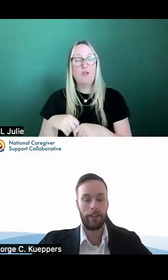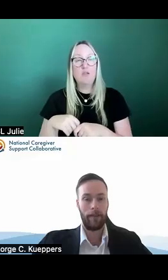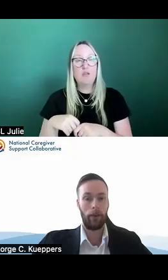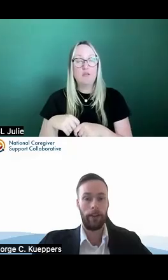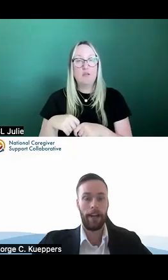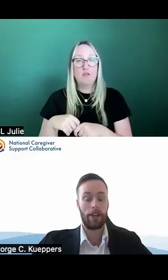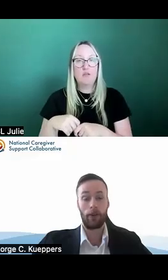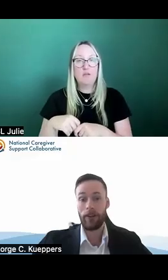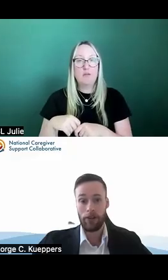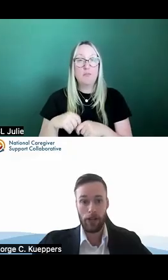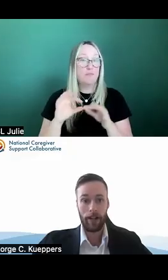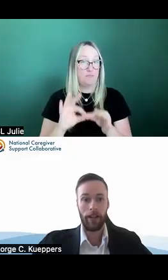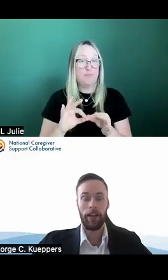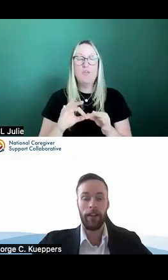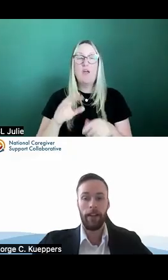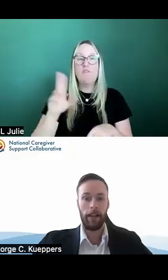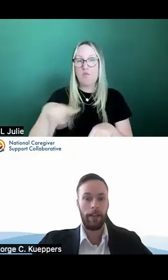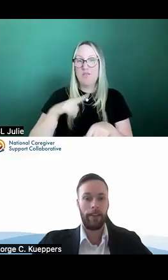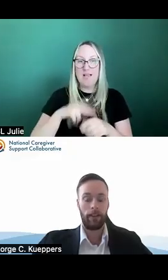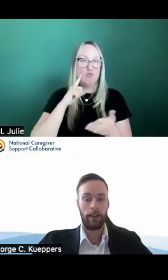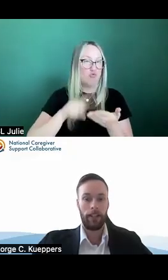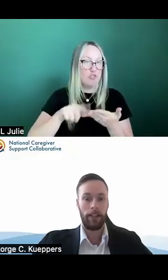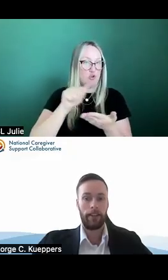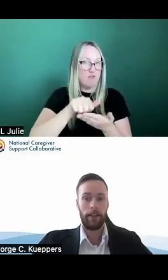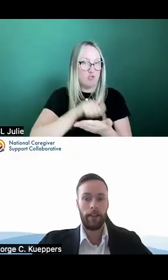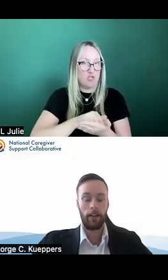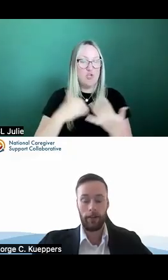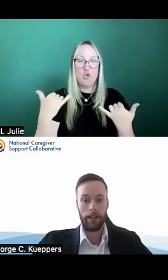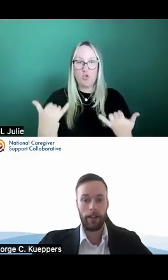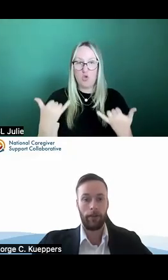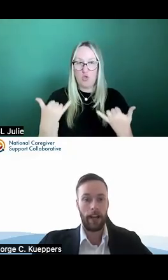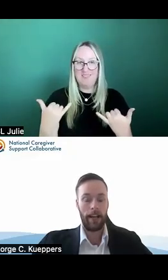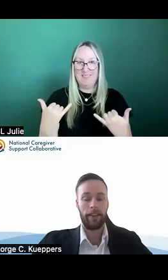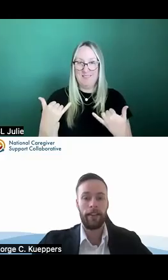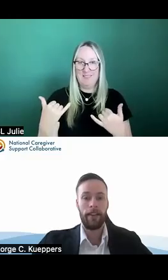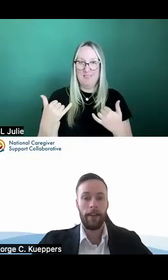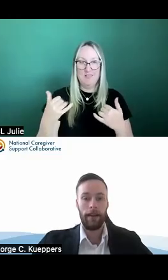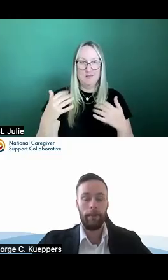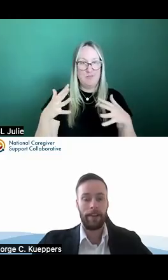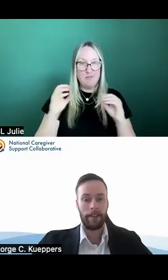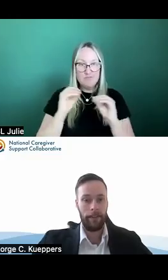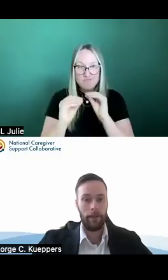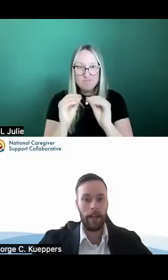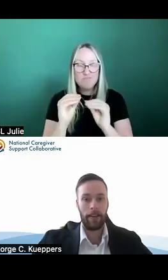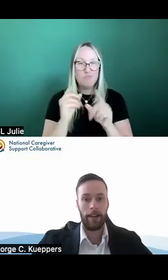for example, the National Research Agenda that's currently being revised based on feedback that